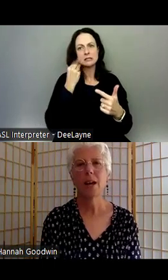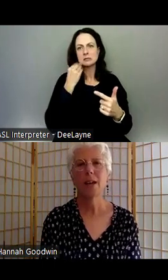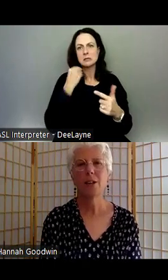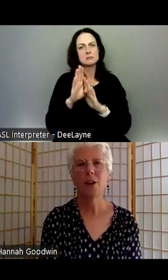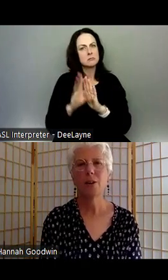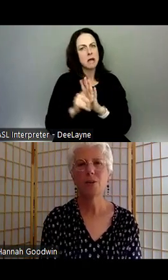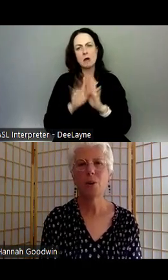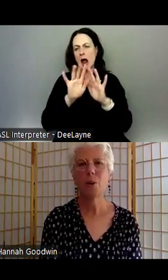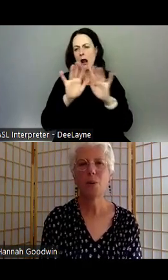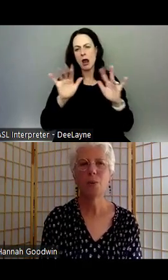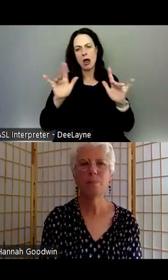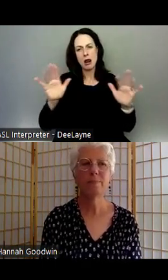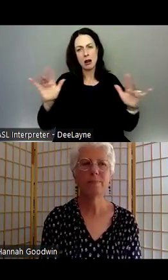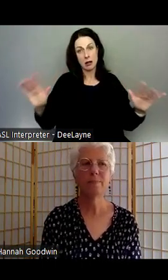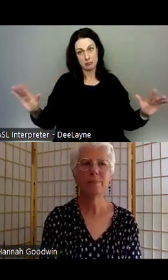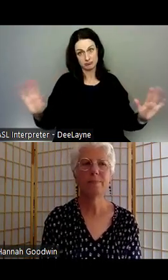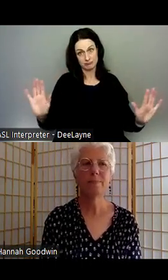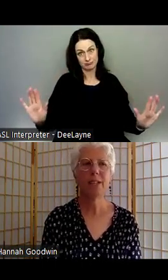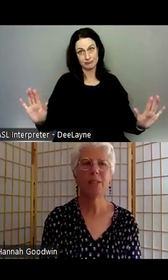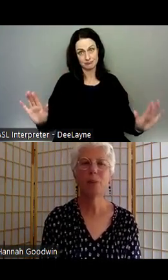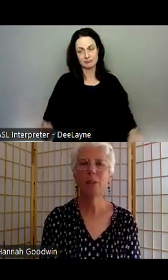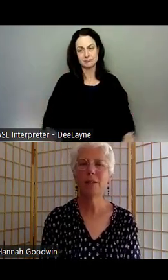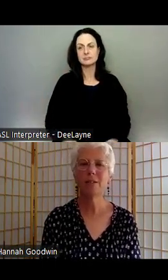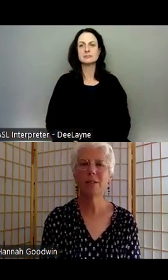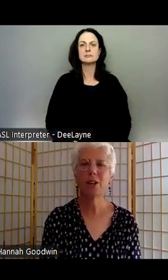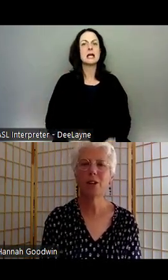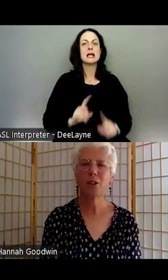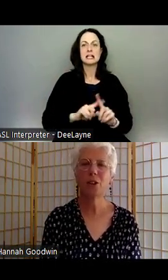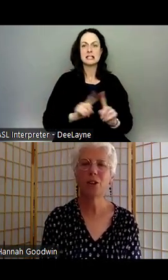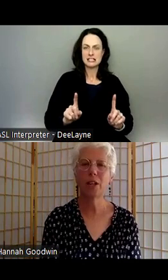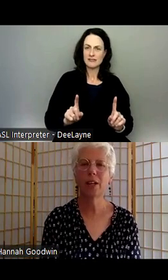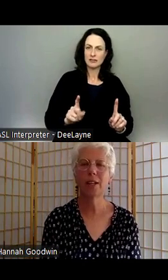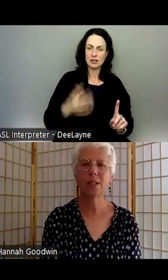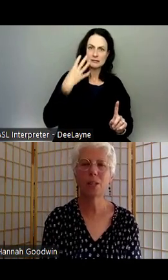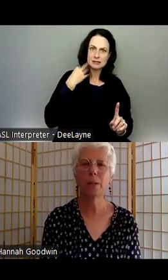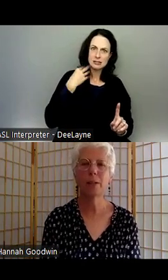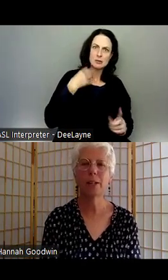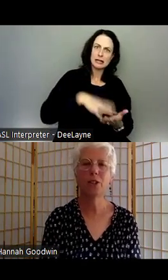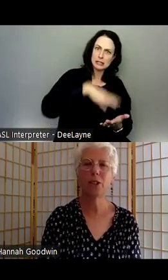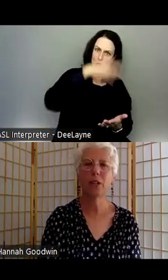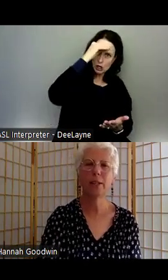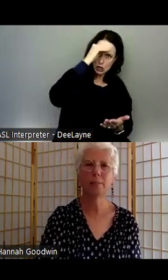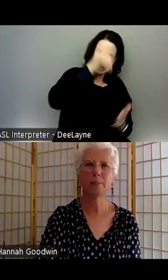and also different places in their learning and accessibility journey.